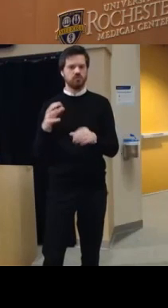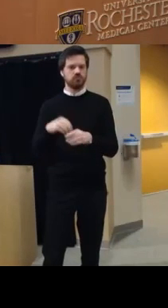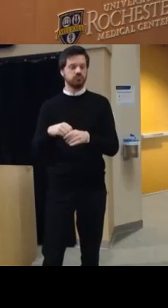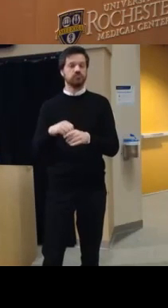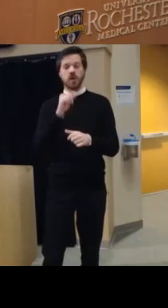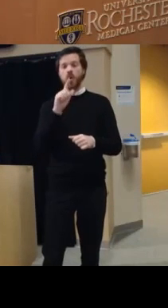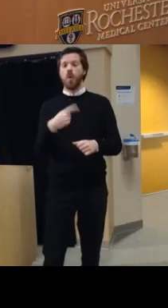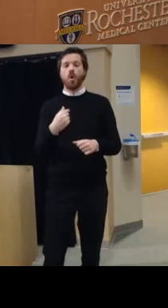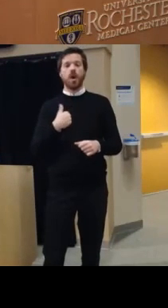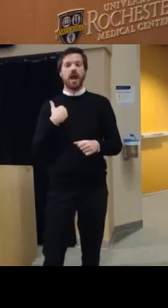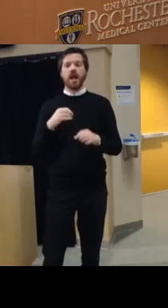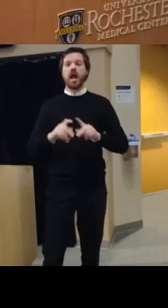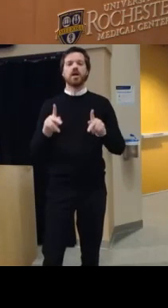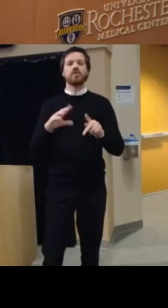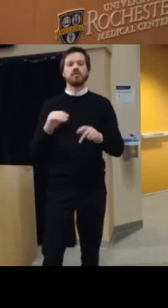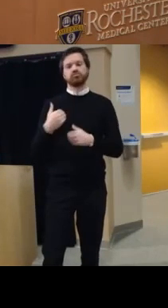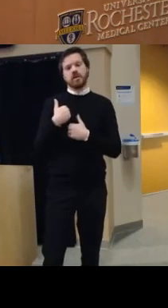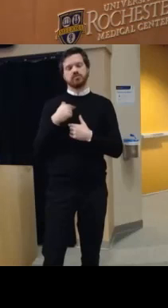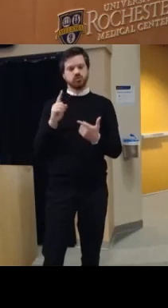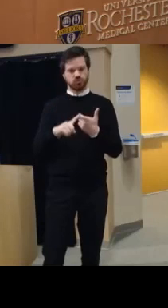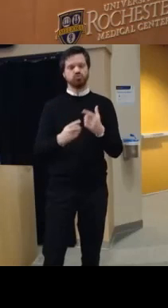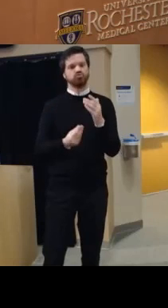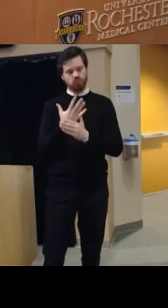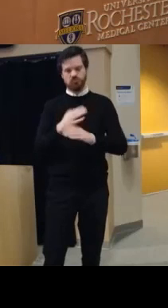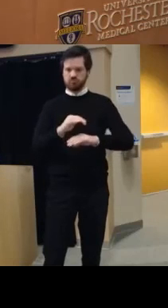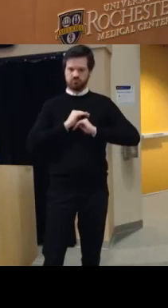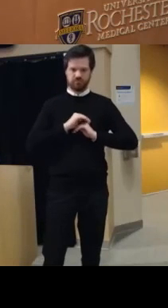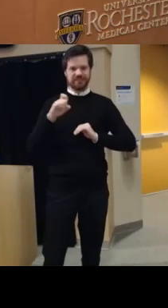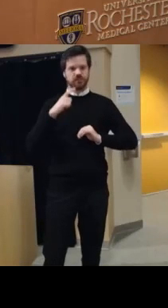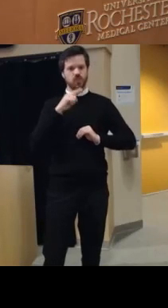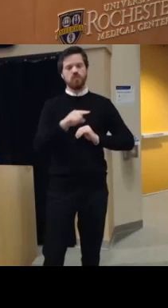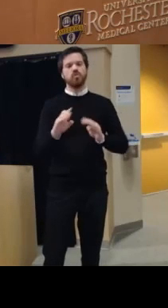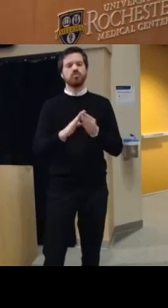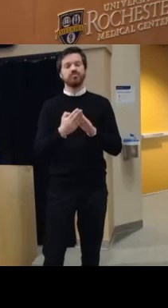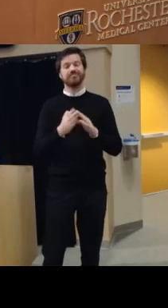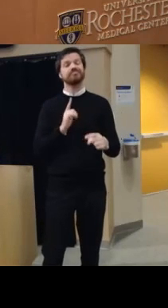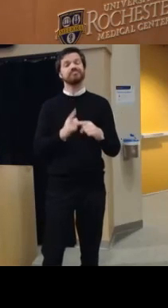ities um and a responsibility to grow to meet the needs of the community but also because um we have